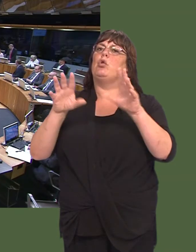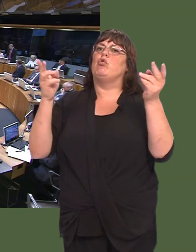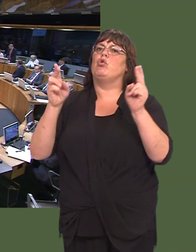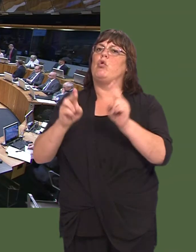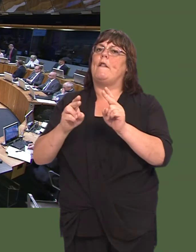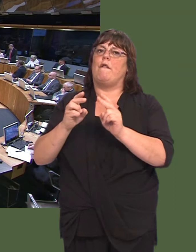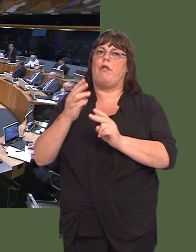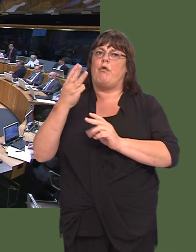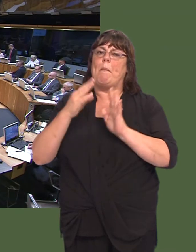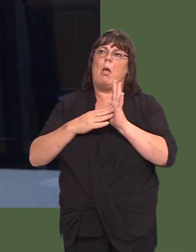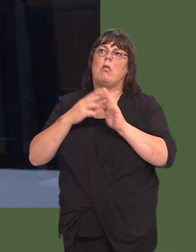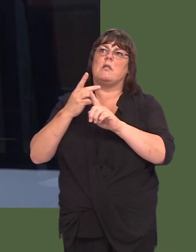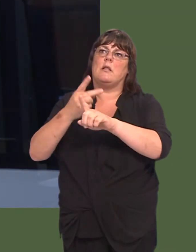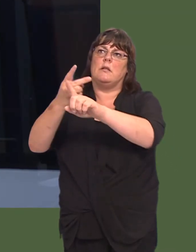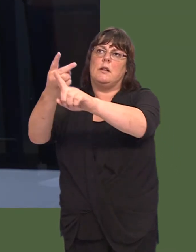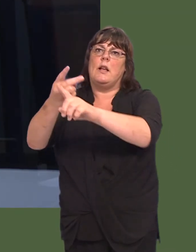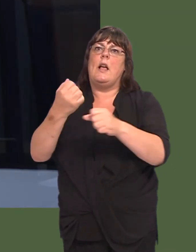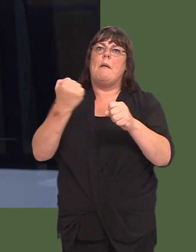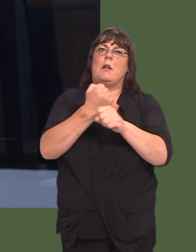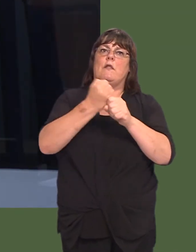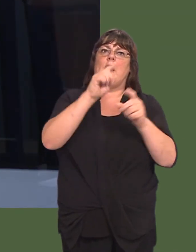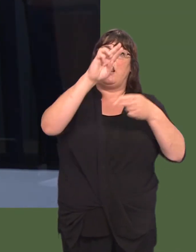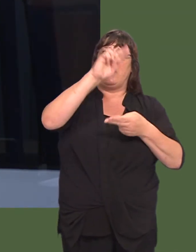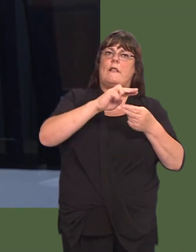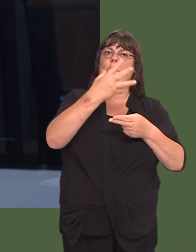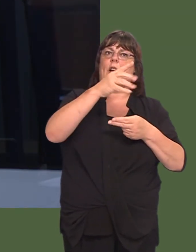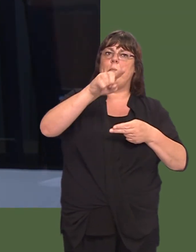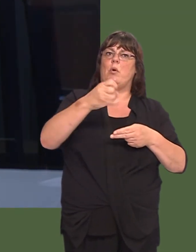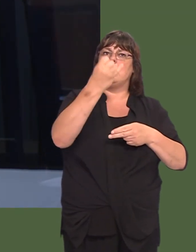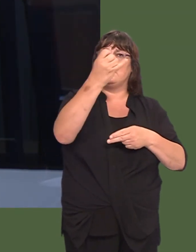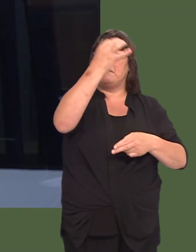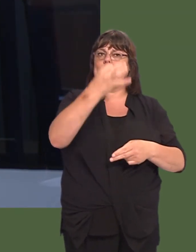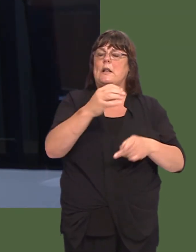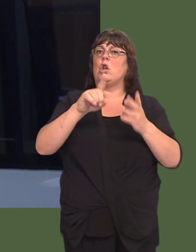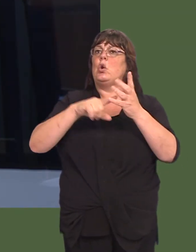a third month in a row, with the manufacturing sector falling by 0.6 per cent, and the UKís